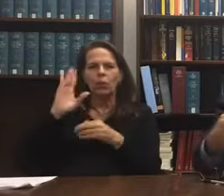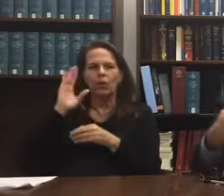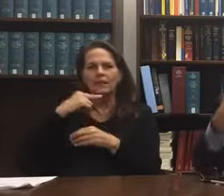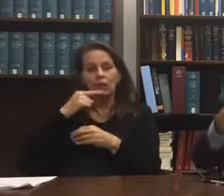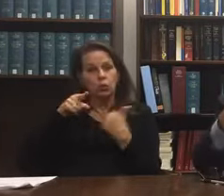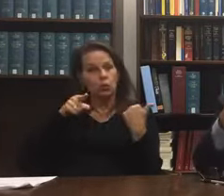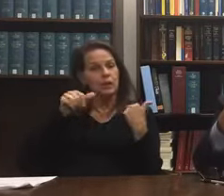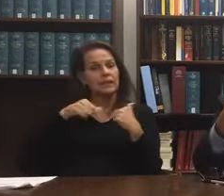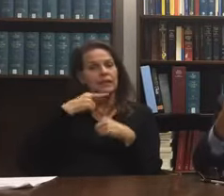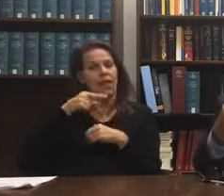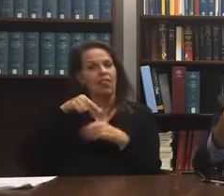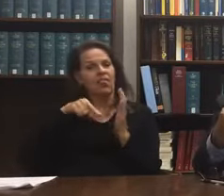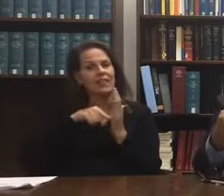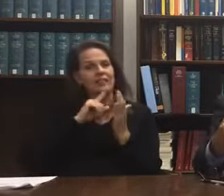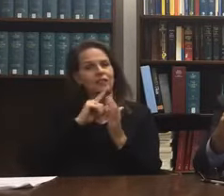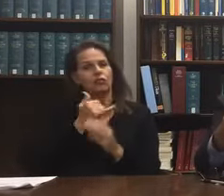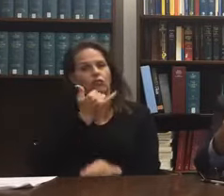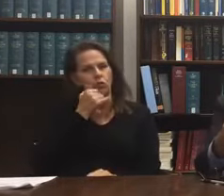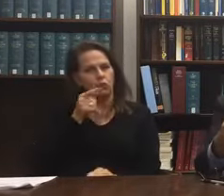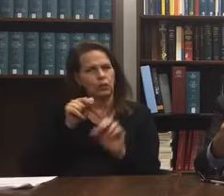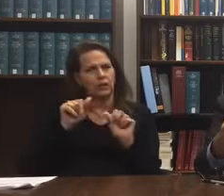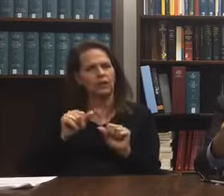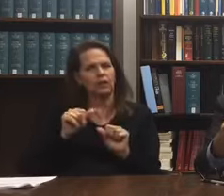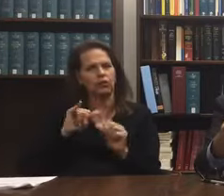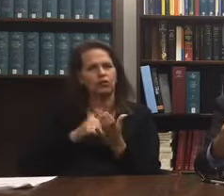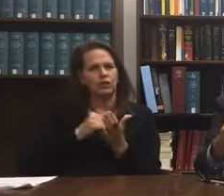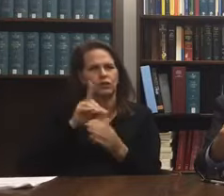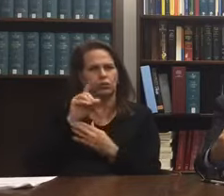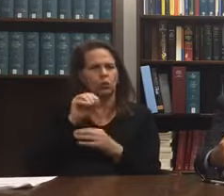then you get in an argument you could also just do it in your testimony I want